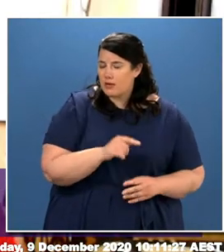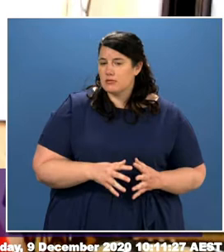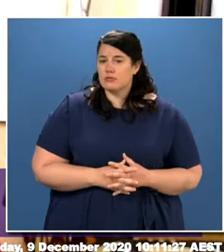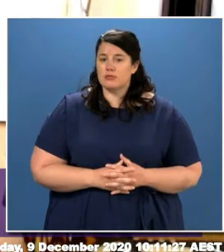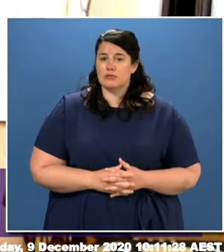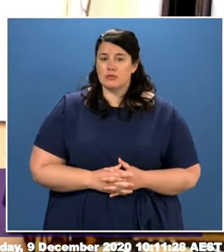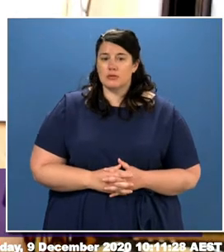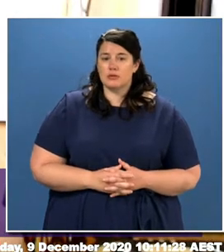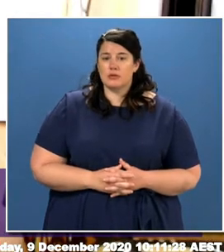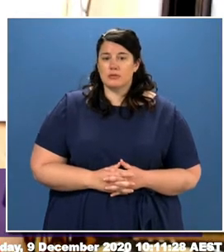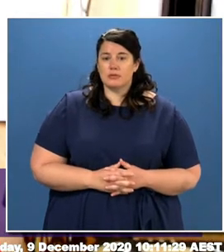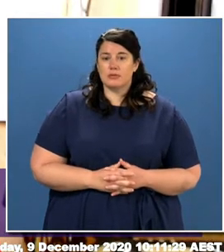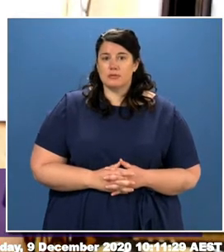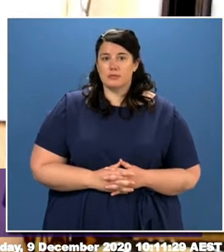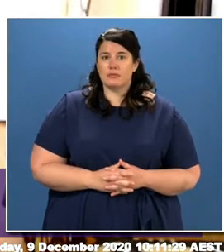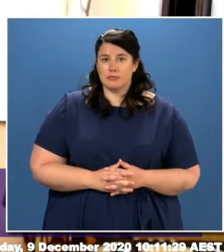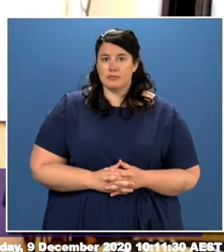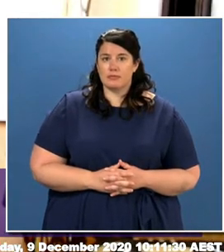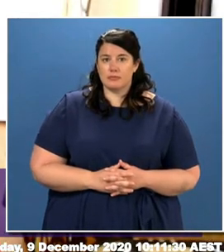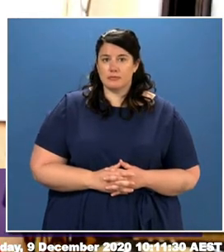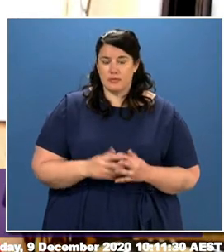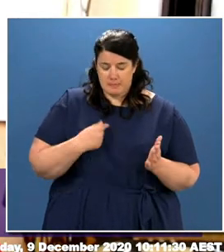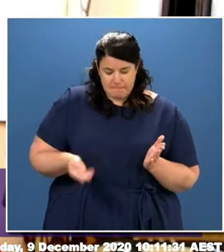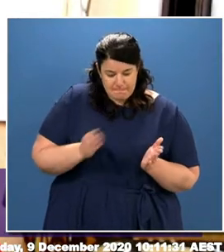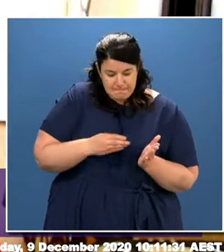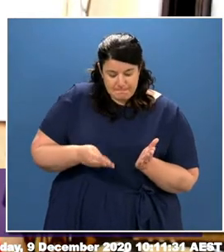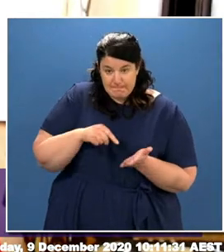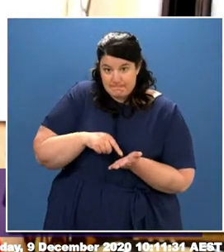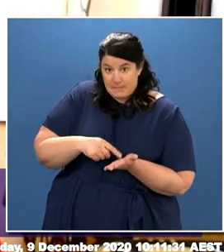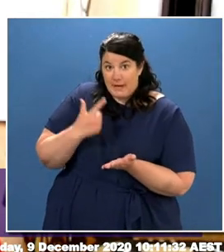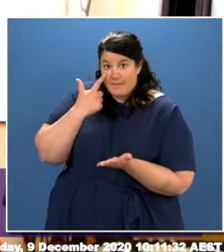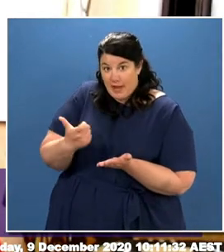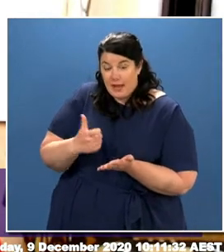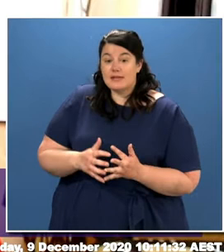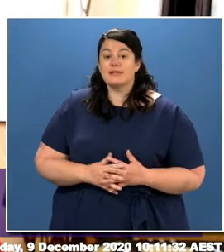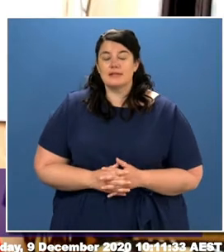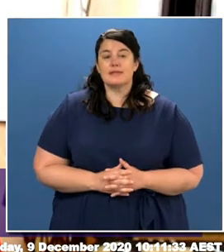Let me get paragraph 94. Yes, so young people really